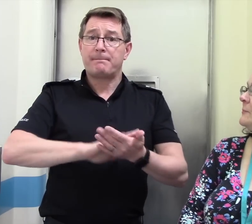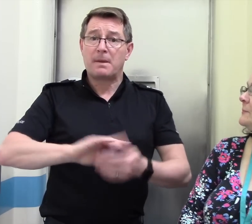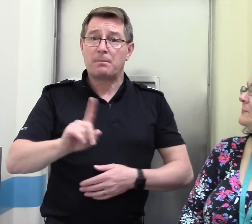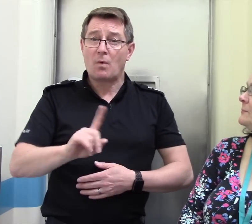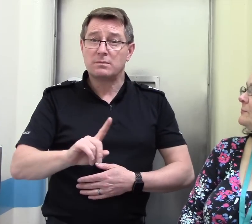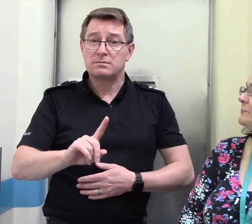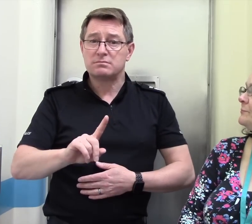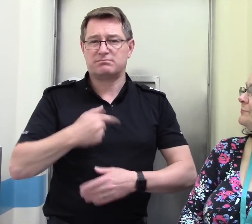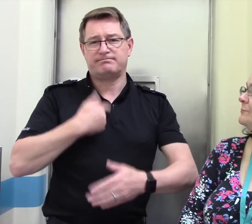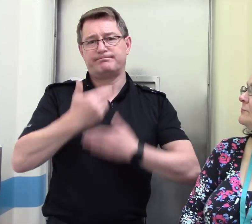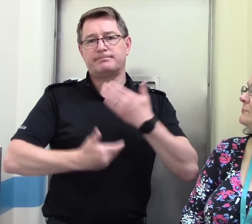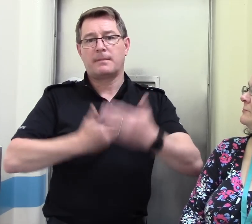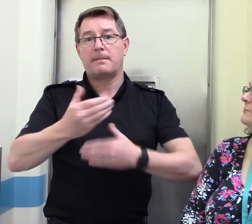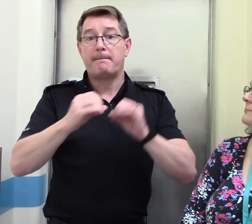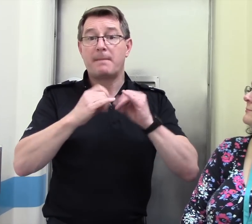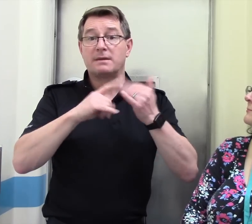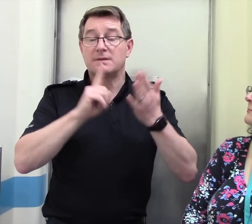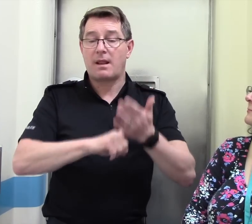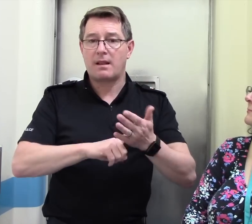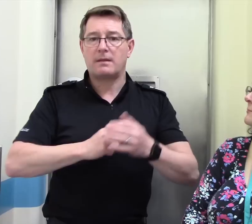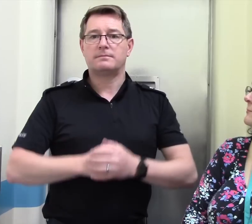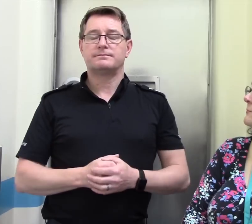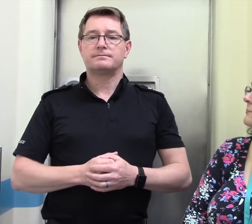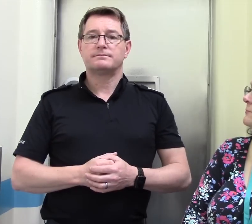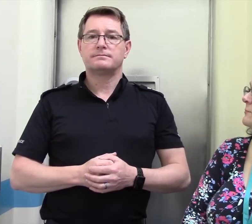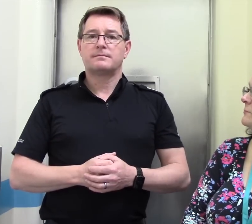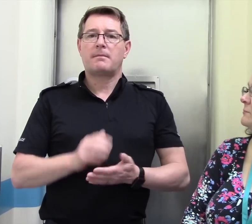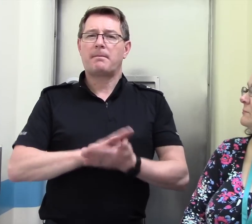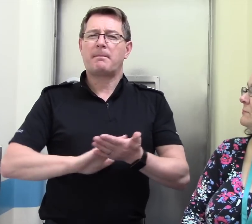So what does it mean? I'll explain in BSL.